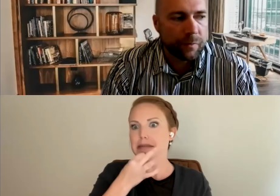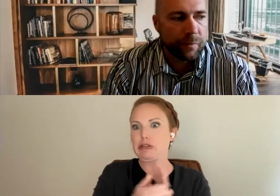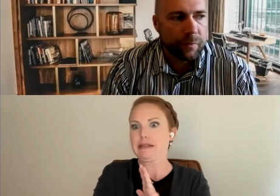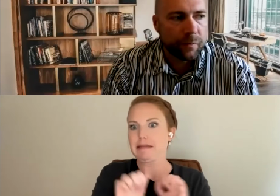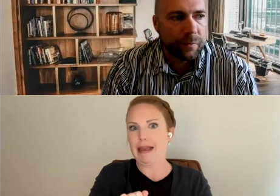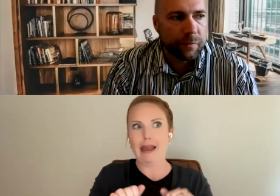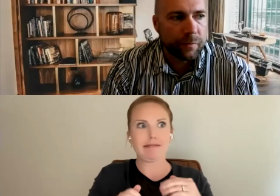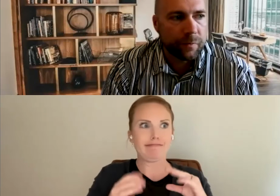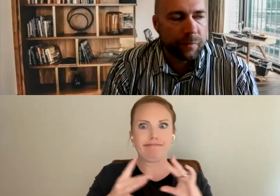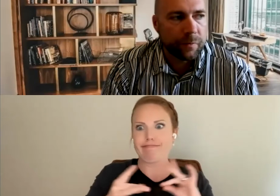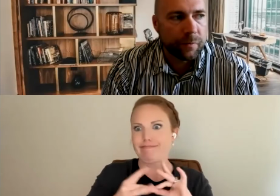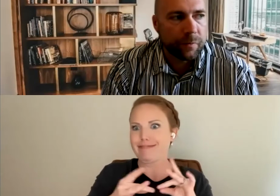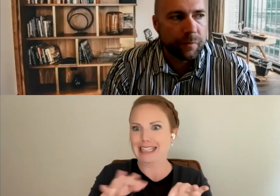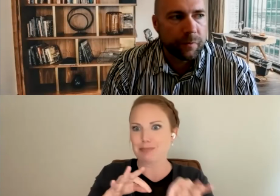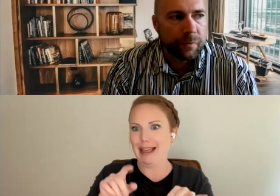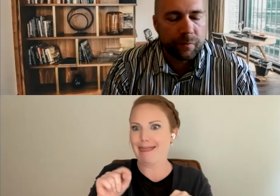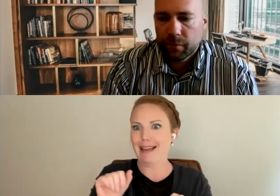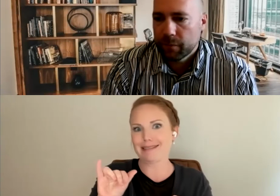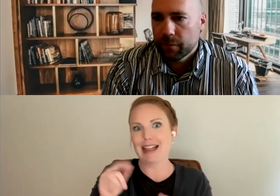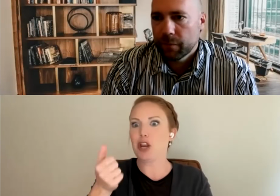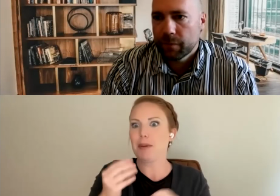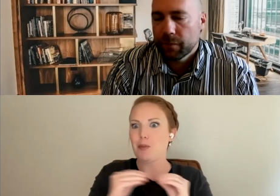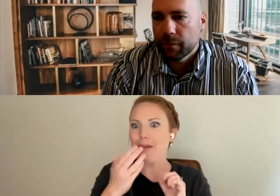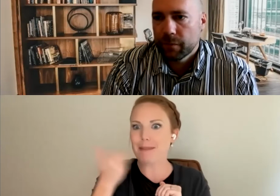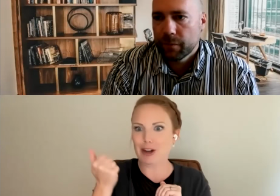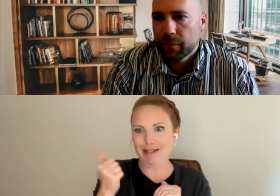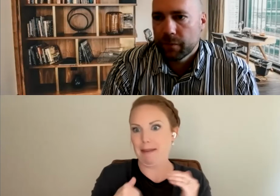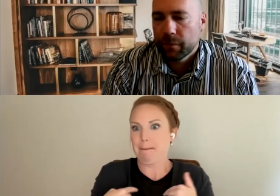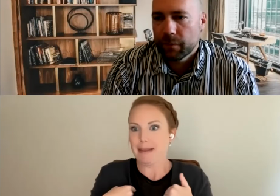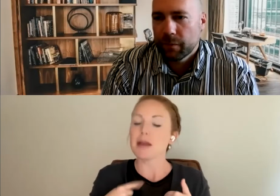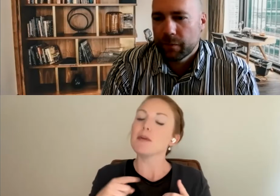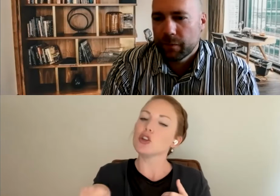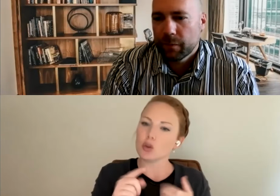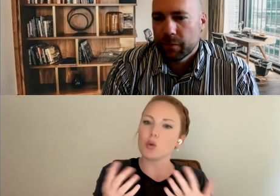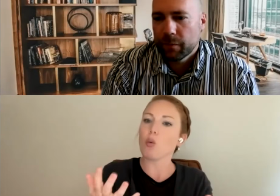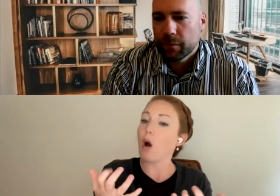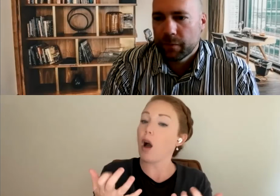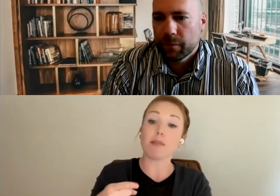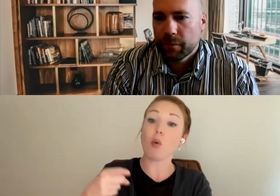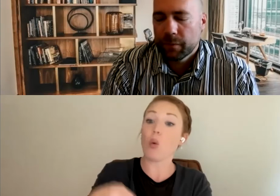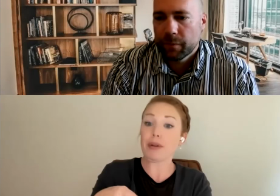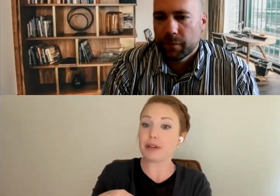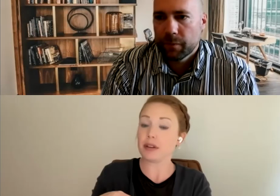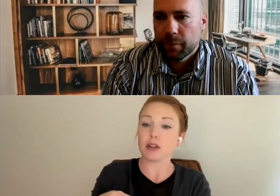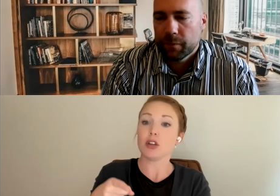with it. But but what you want is you want it to be able to be... to go right from reading